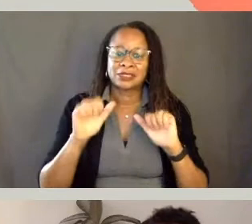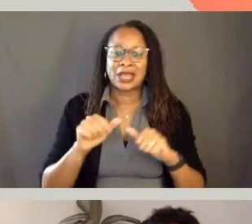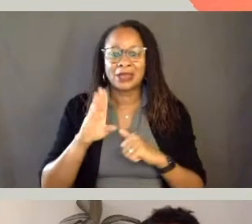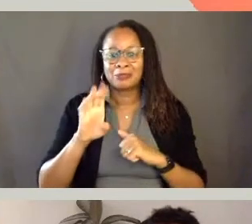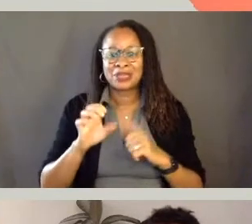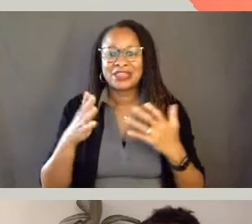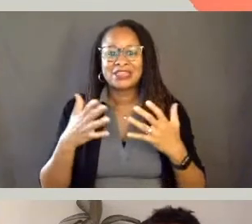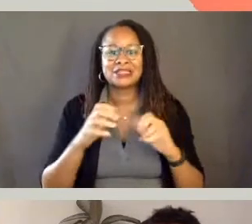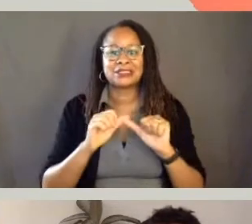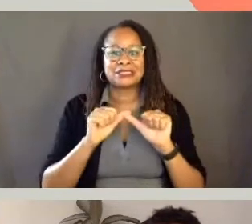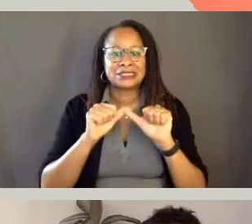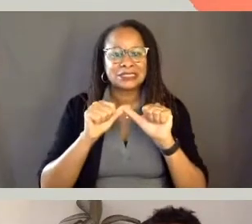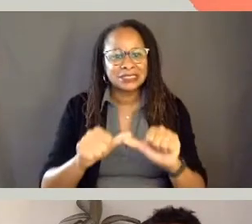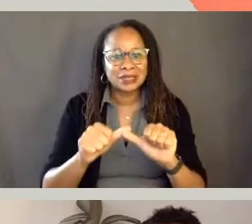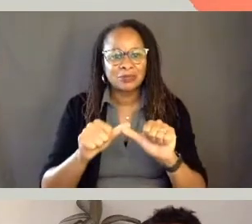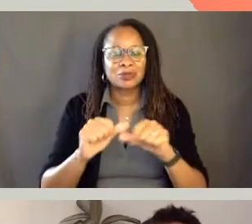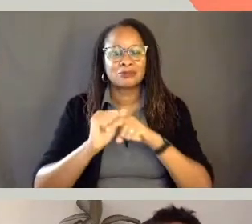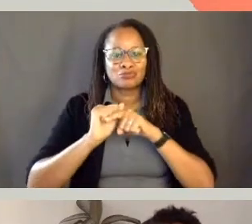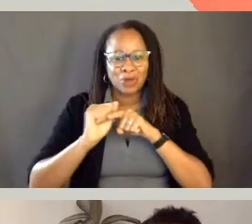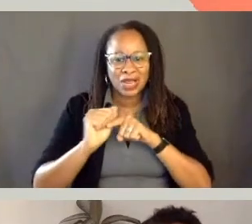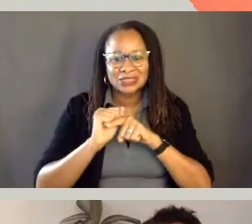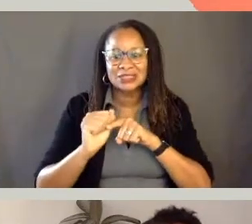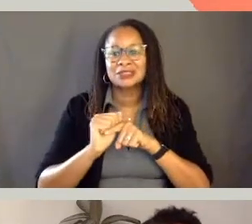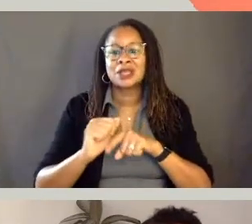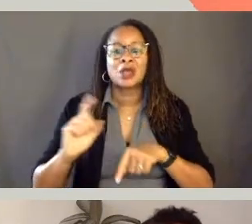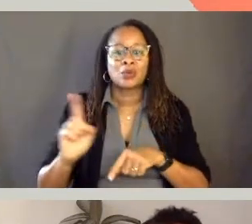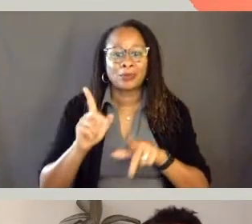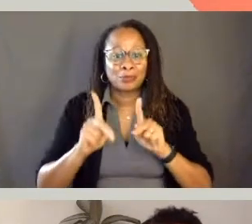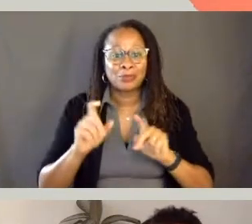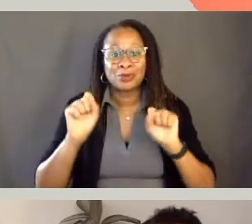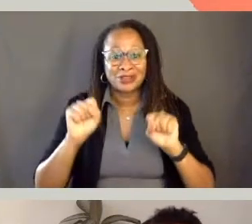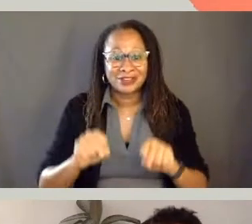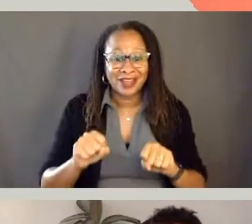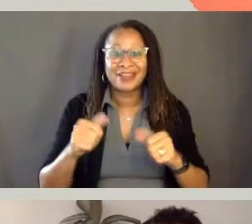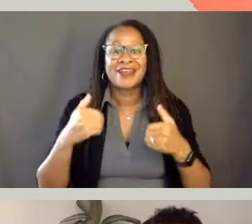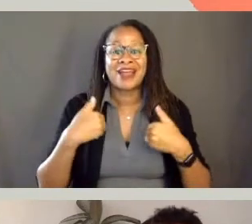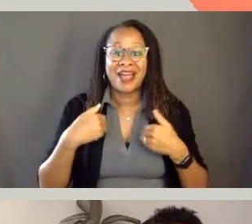sustainable practices where folks can have paid experience